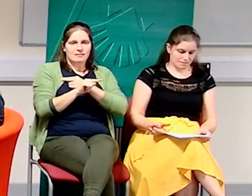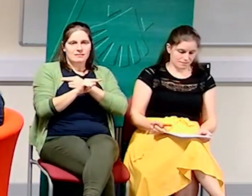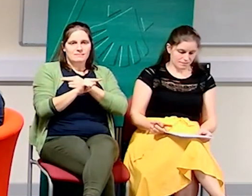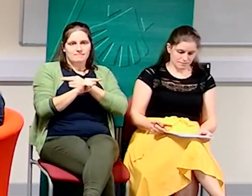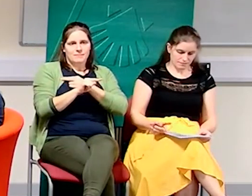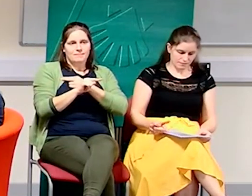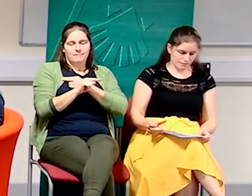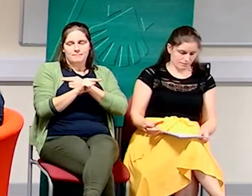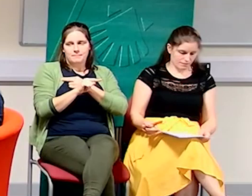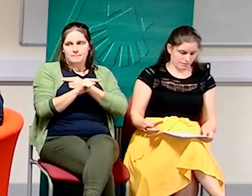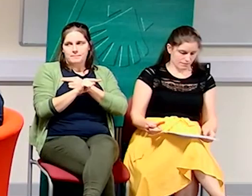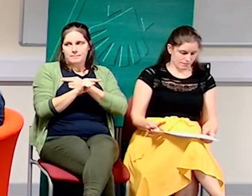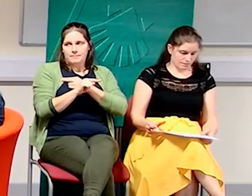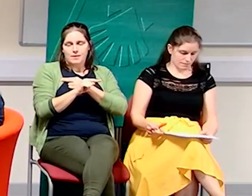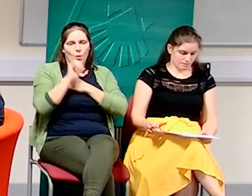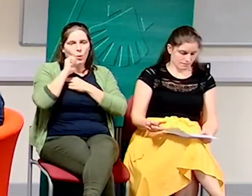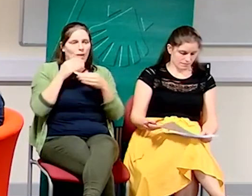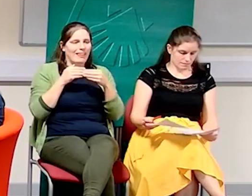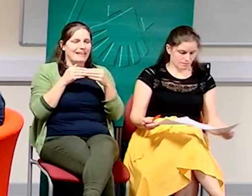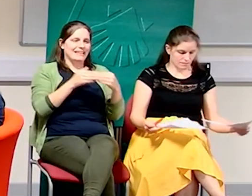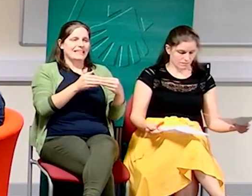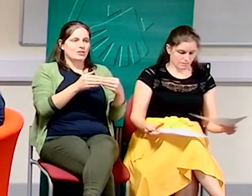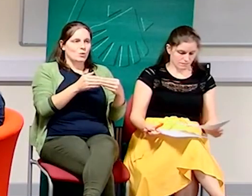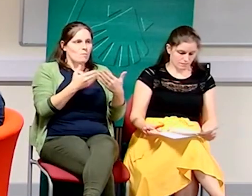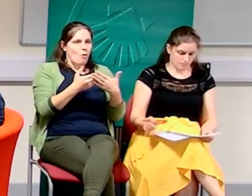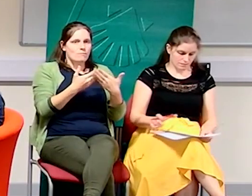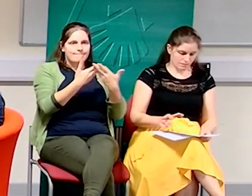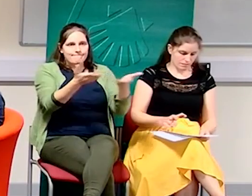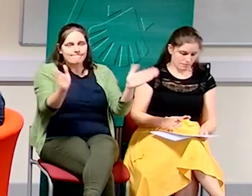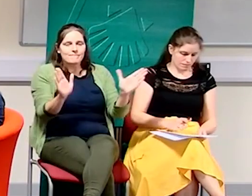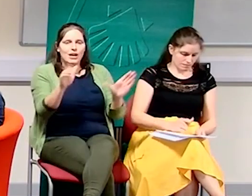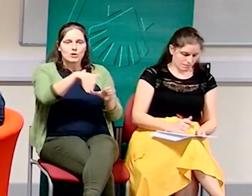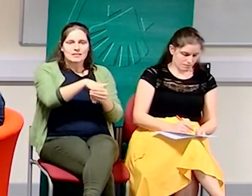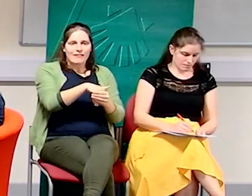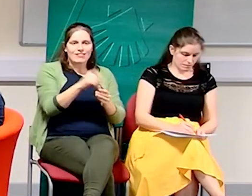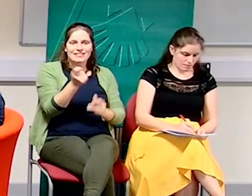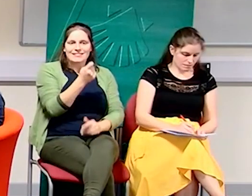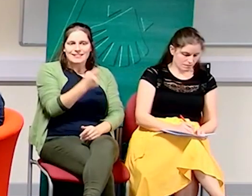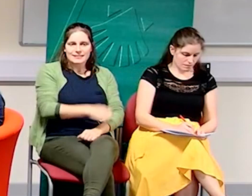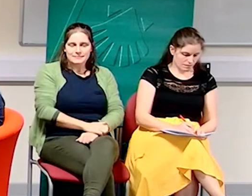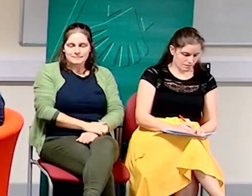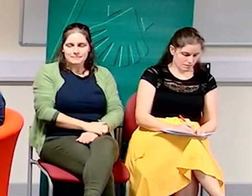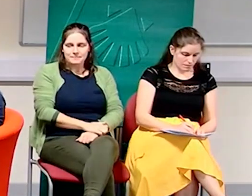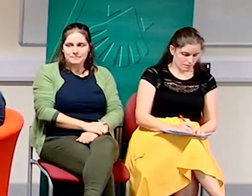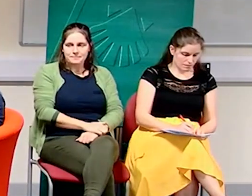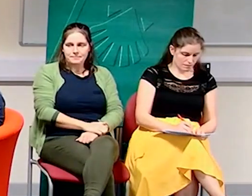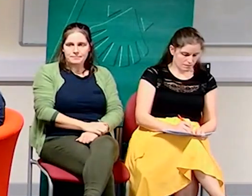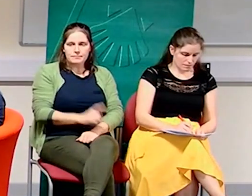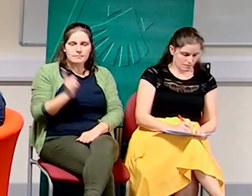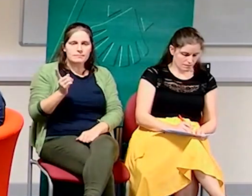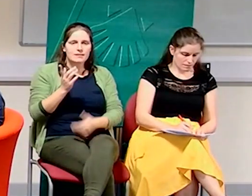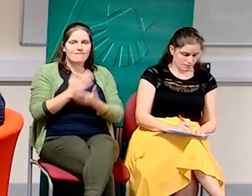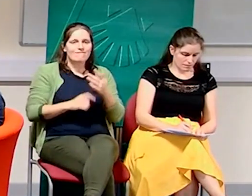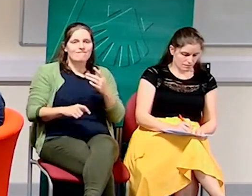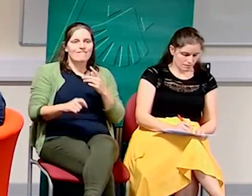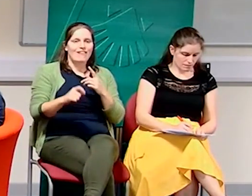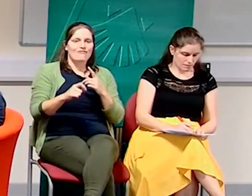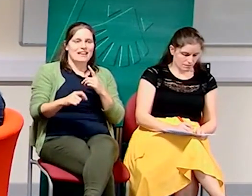that can can lead to much more um success but I am also very Pro listening to the person as